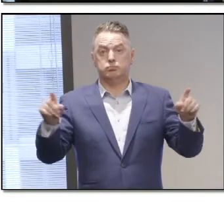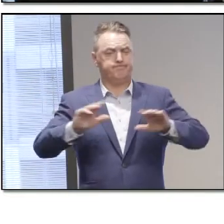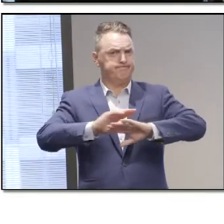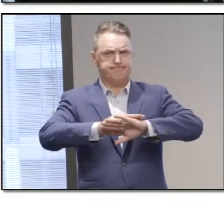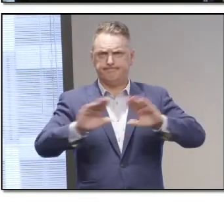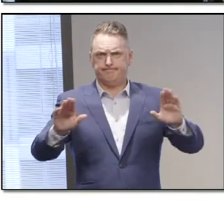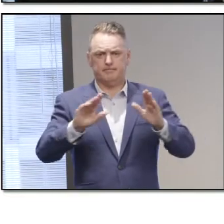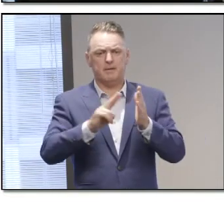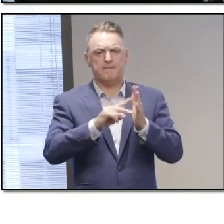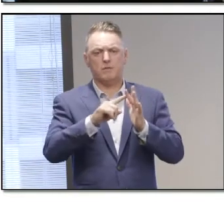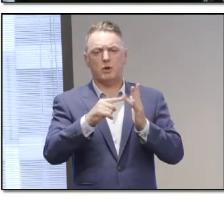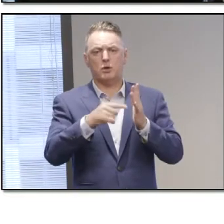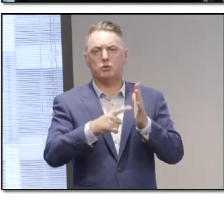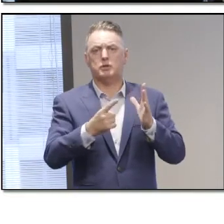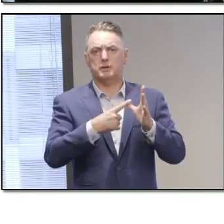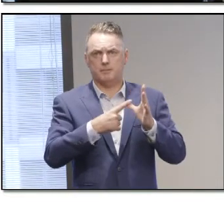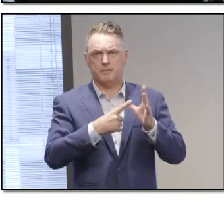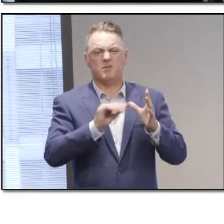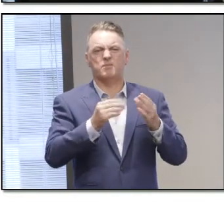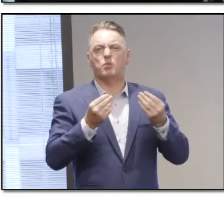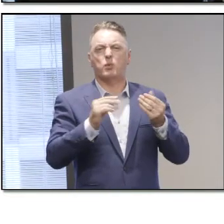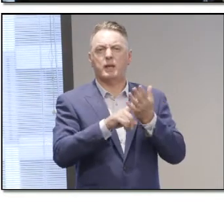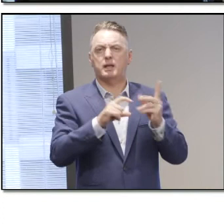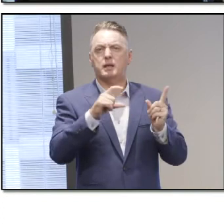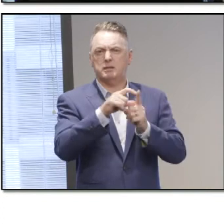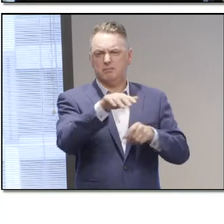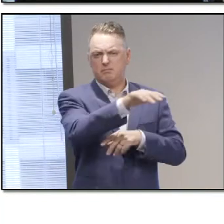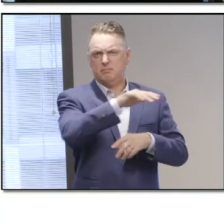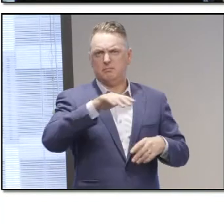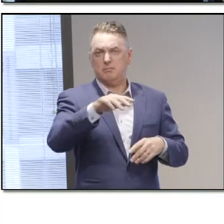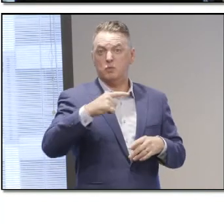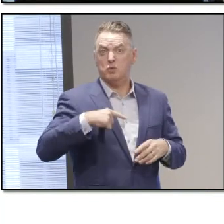biota from the Heart Morass Wetland this was as a result of high concentrations of these